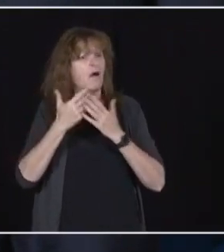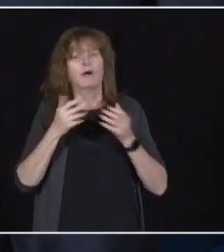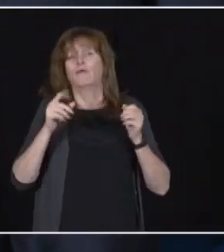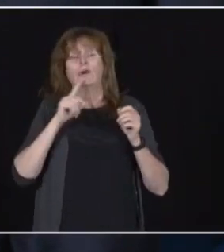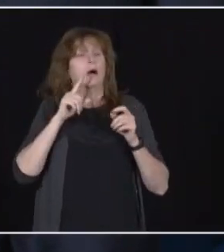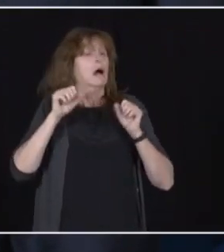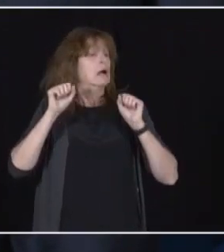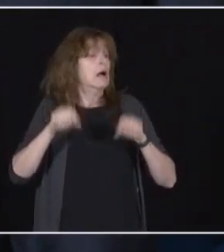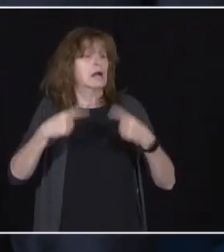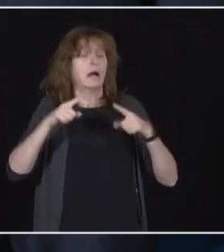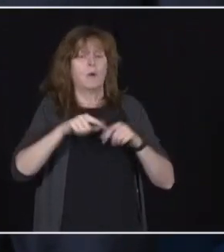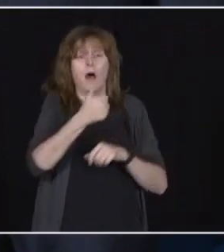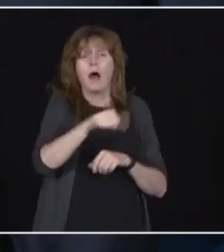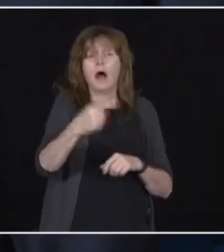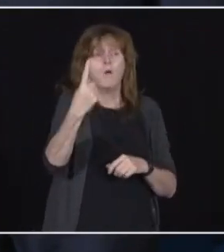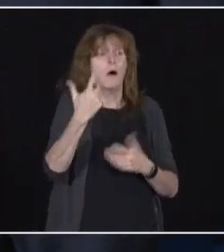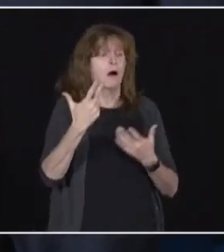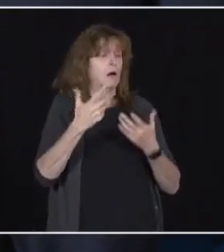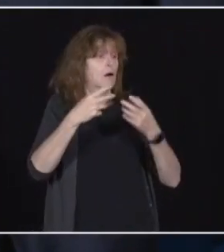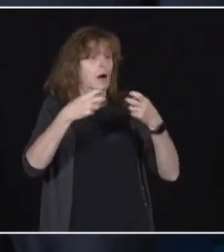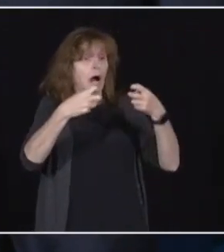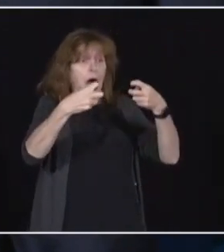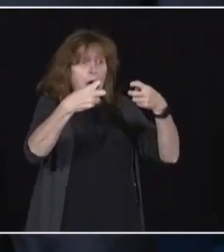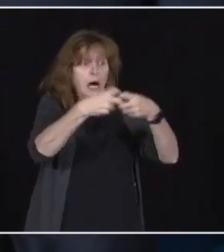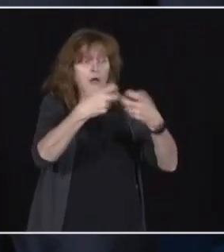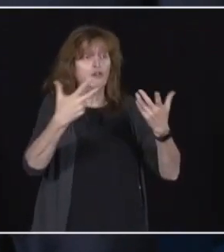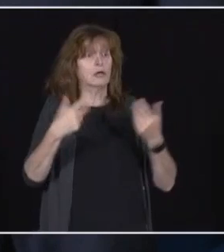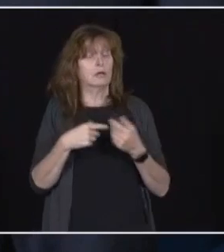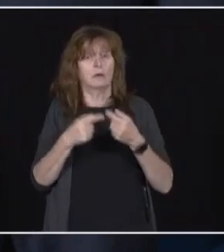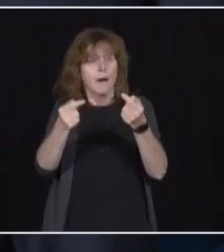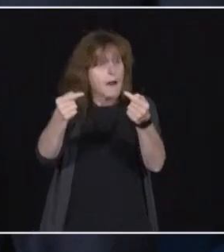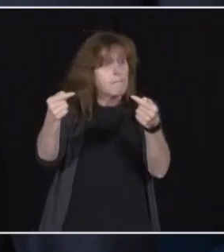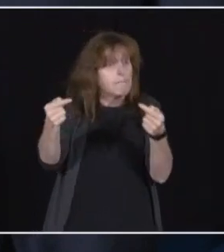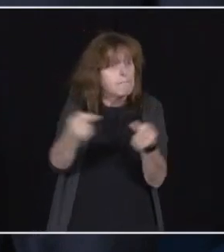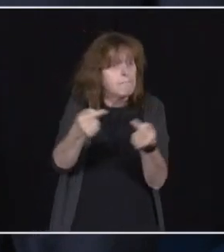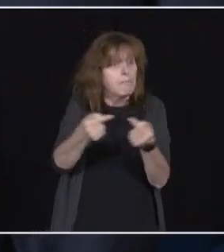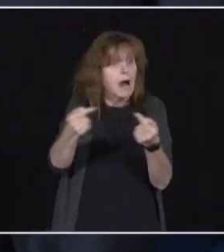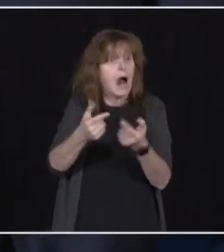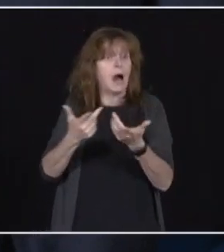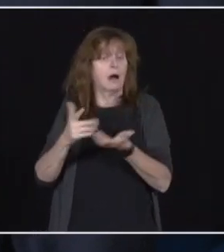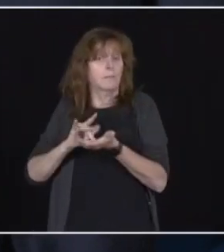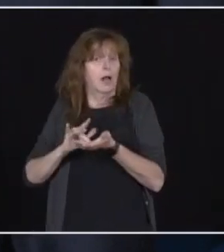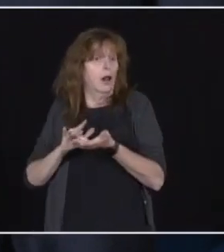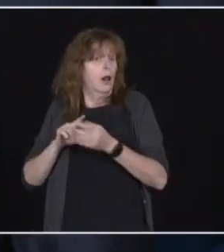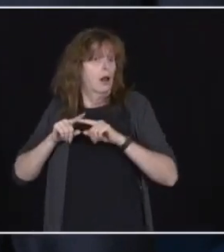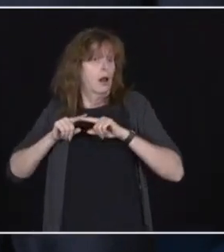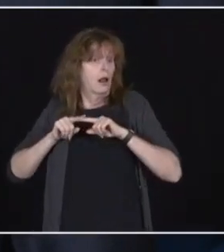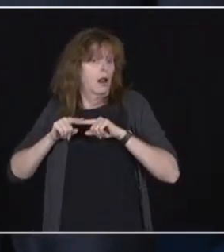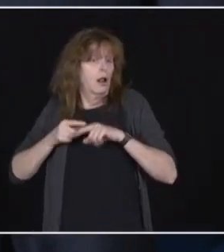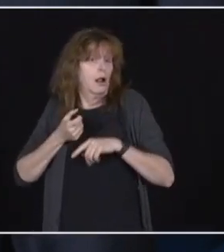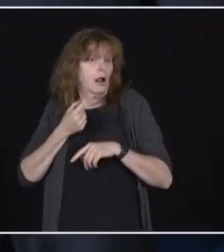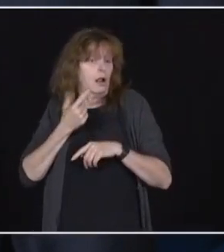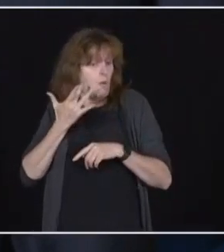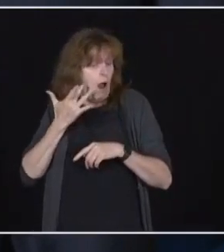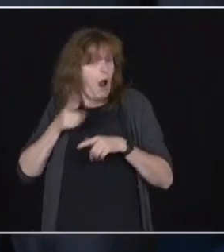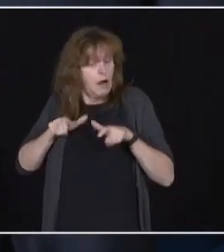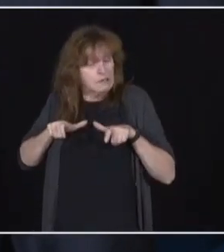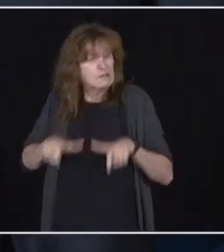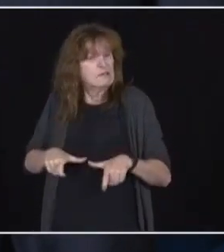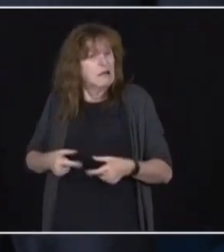expand our knowledge of addiction to opioids. How people get into that situation. How we can happen to anyone. From an injury, whether in pain, or the